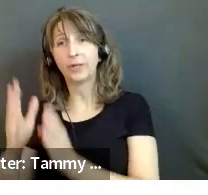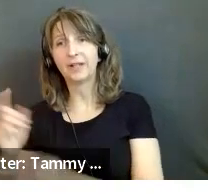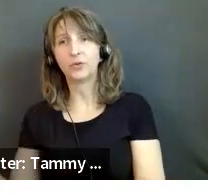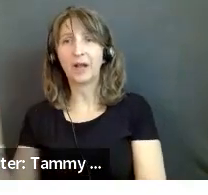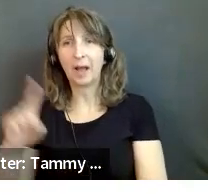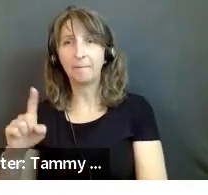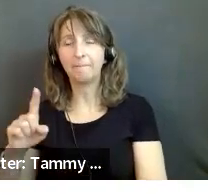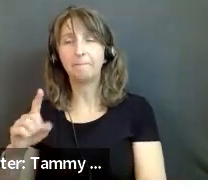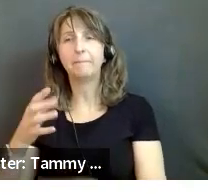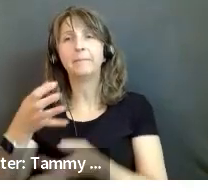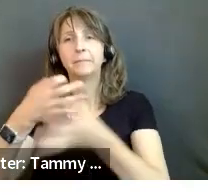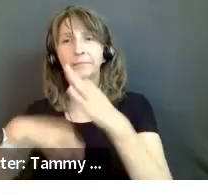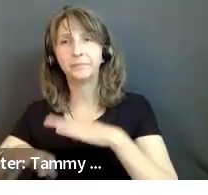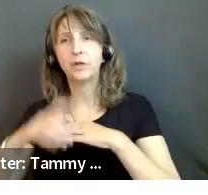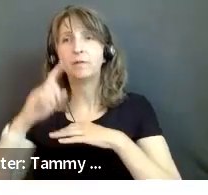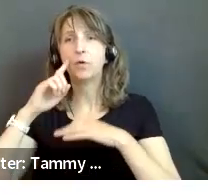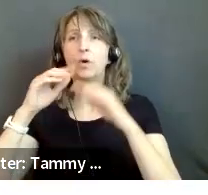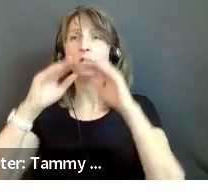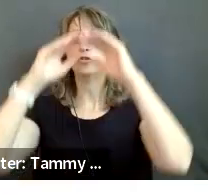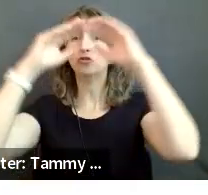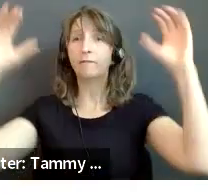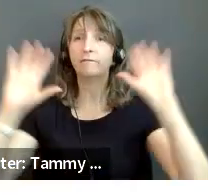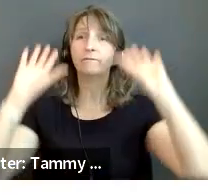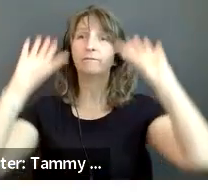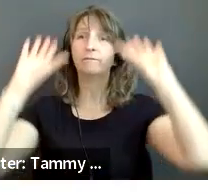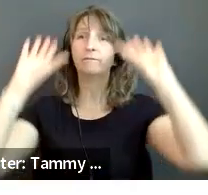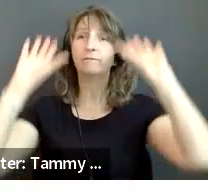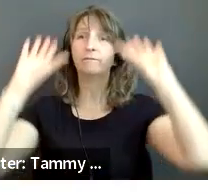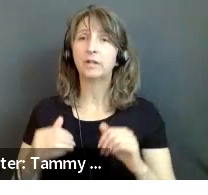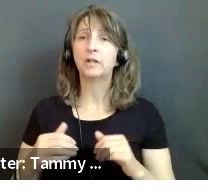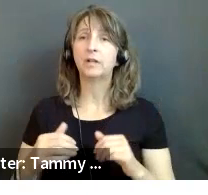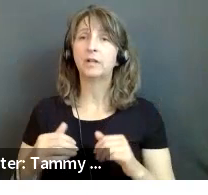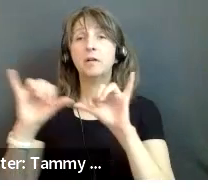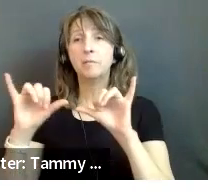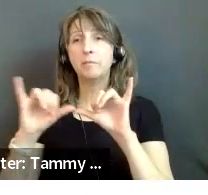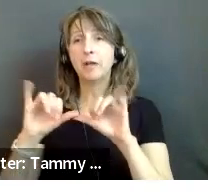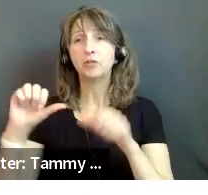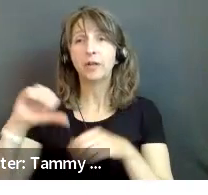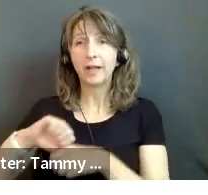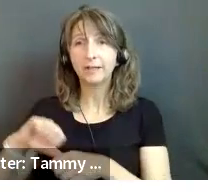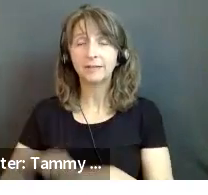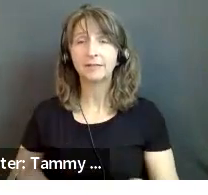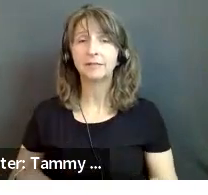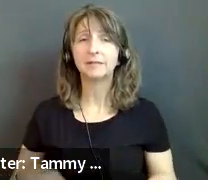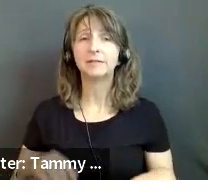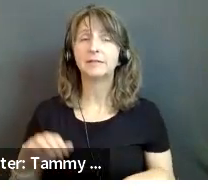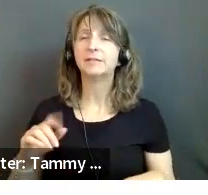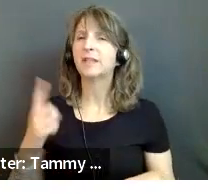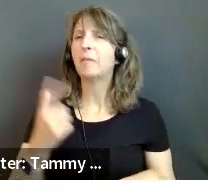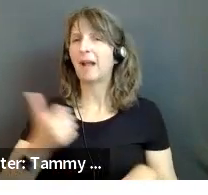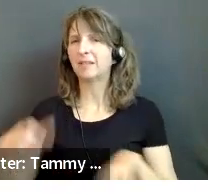And someone else had to take on the, measuring of the tanks.